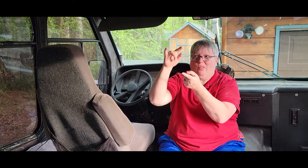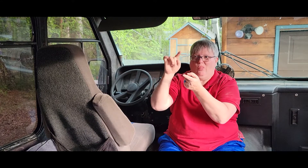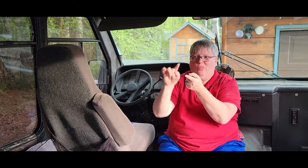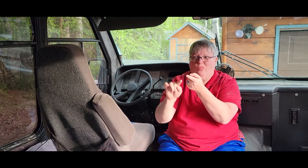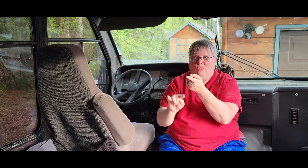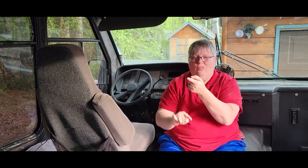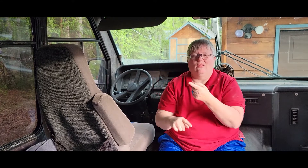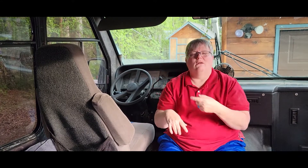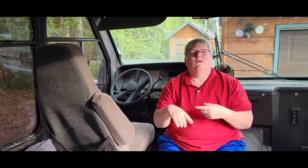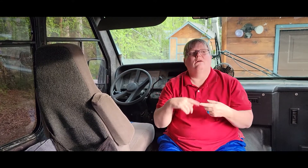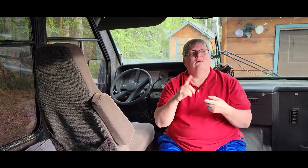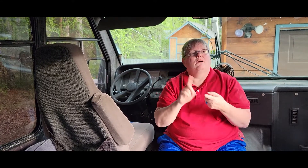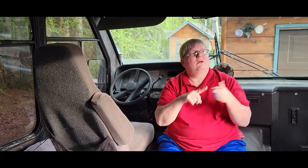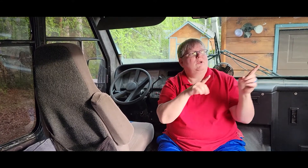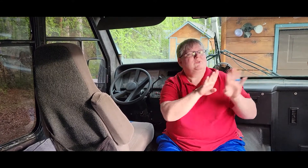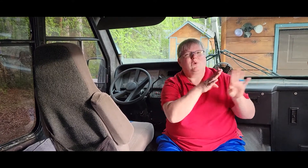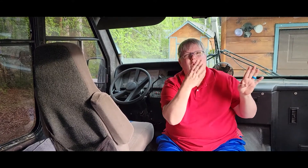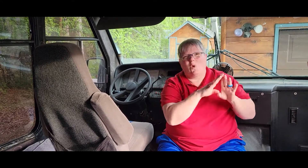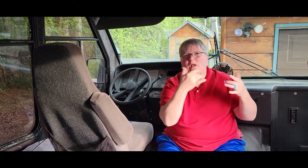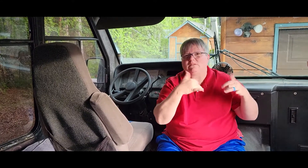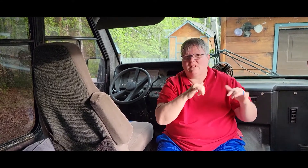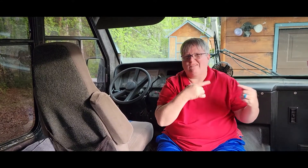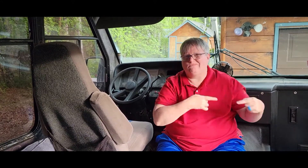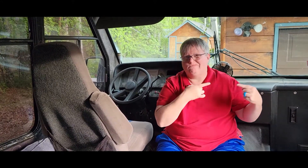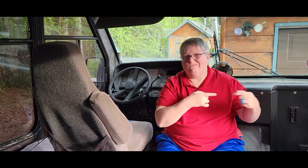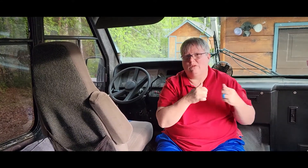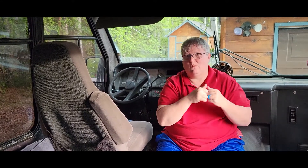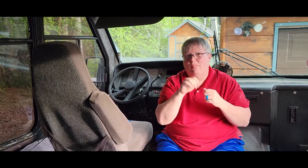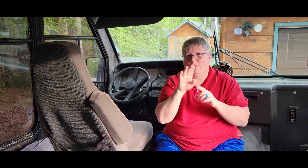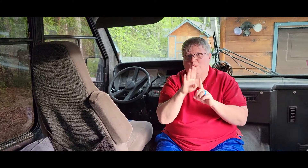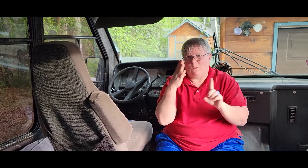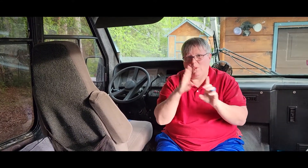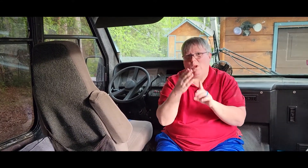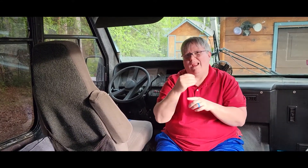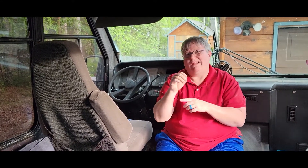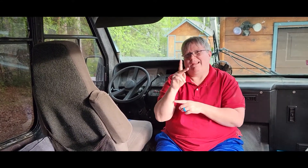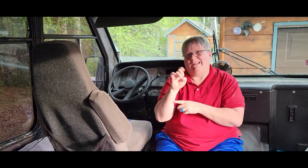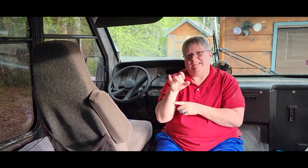this length. Now it's all the way down. The door... we're still struggling with the door and the keys.